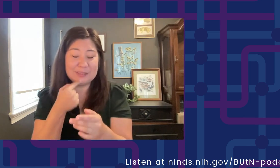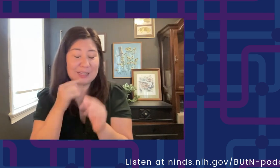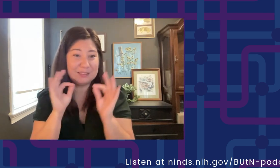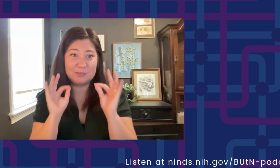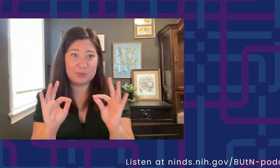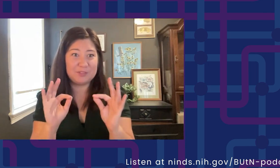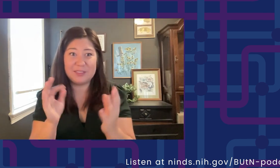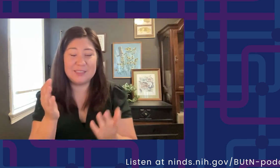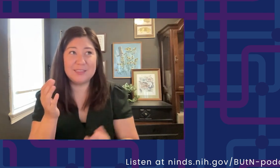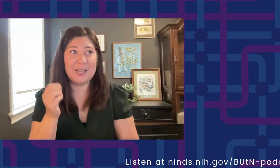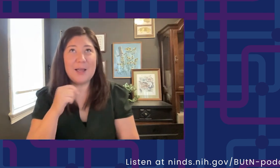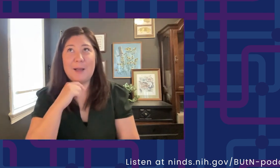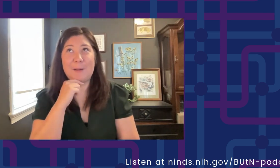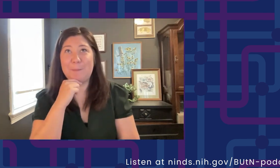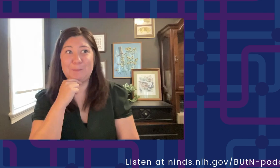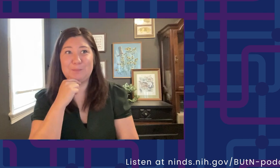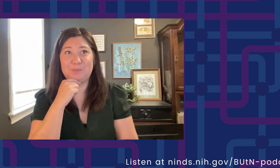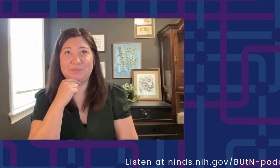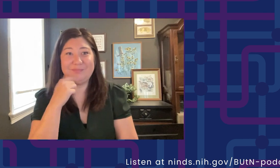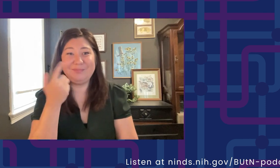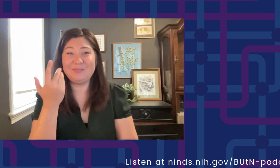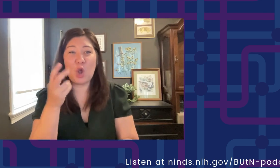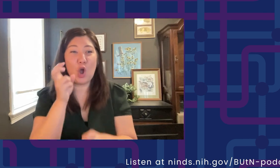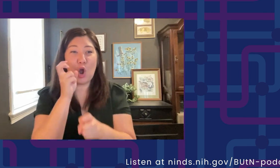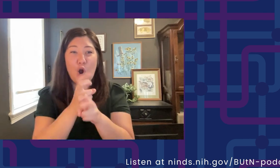important [mmhmm], but everything that Huda said is exactly right.